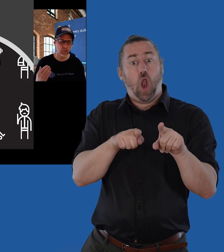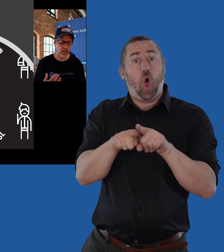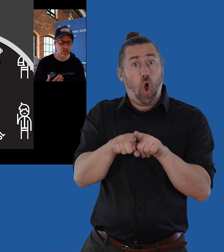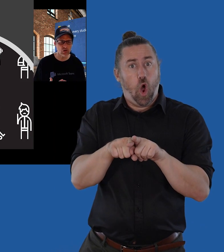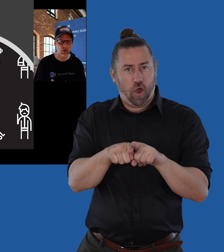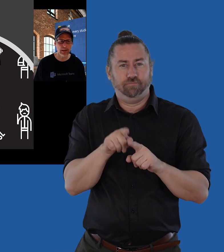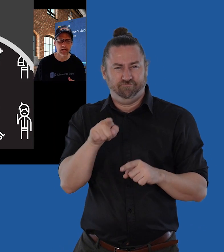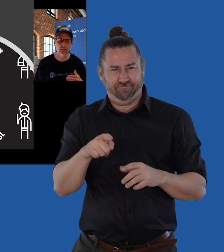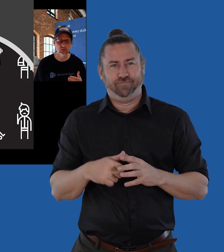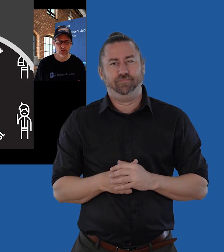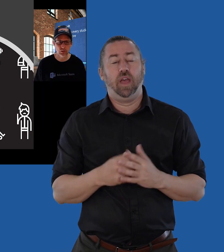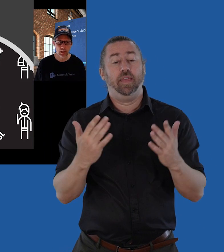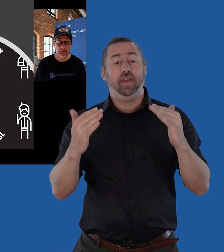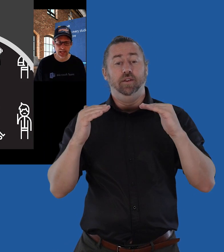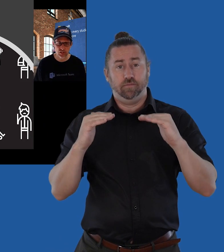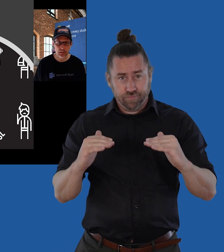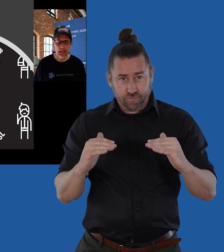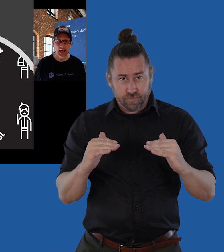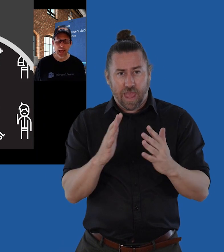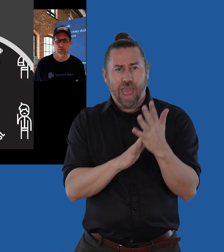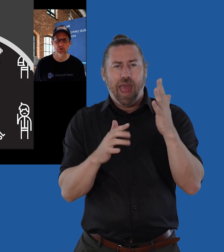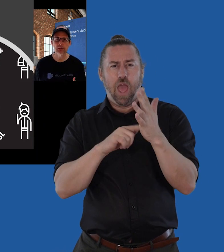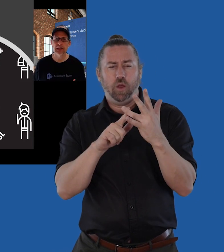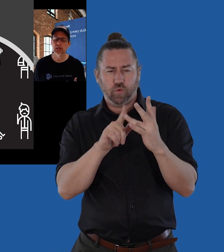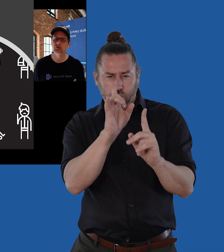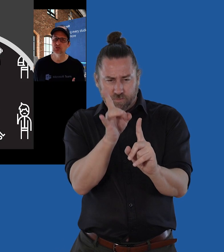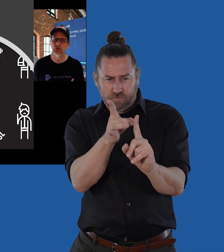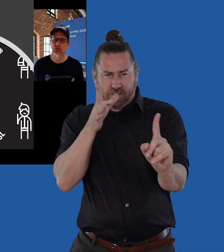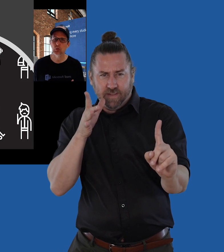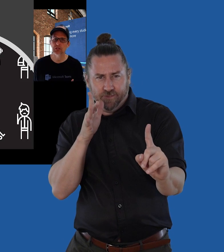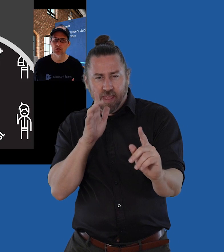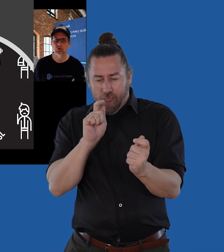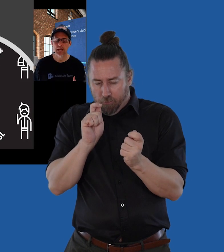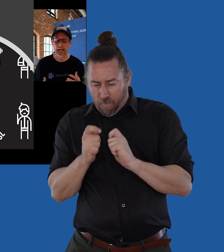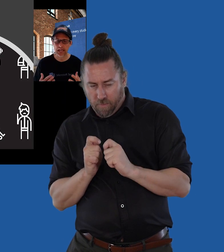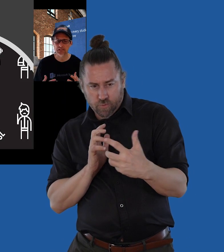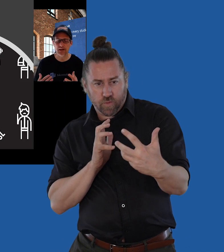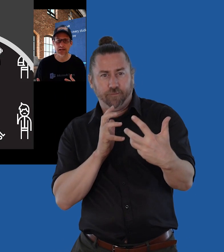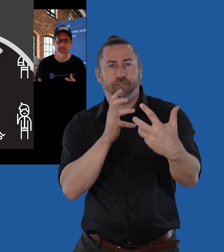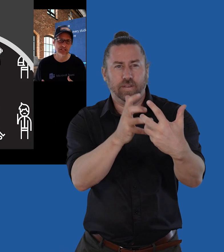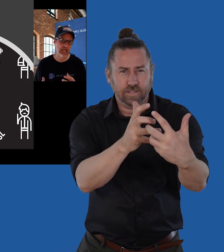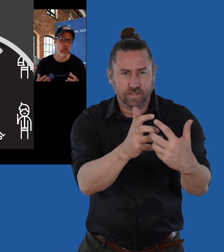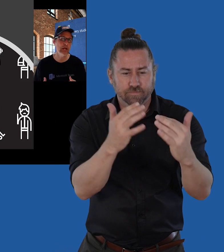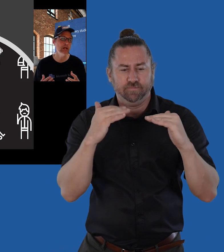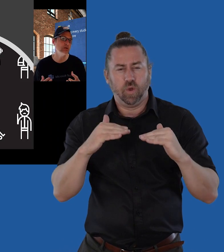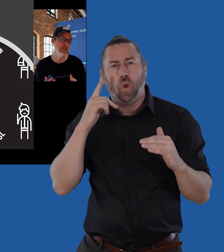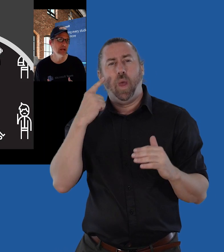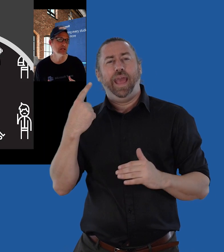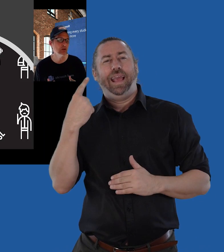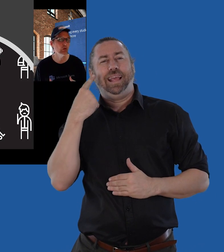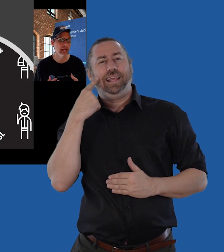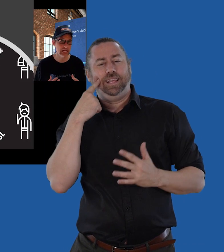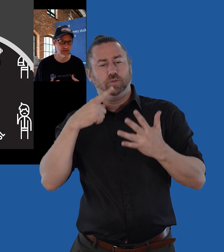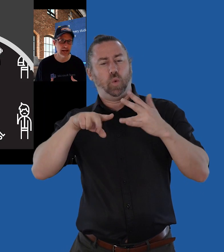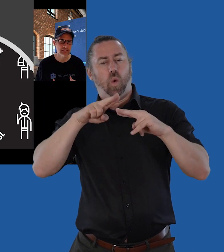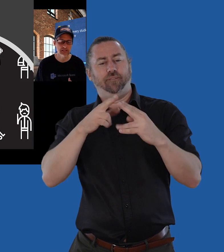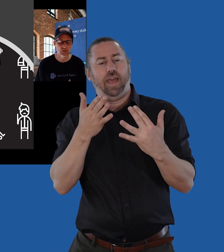Then we're gonna talk about individualisation, and I'm also gonna introduce you to what's called Ease of Access. In Windows 10 it's called Ease of Access,